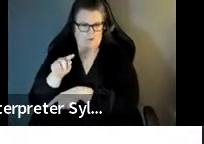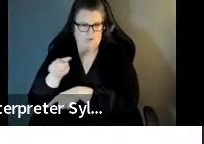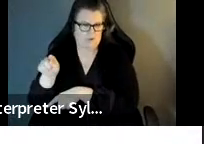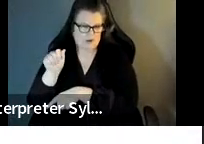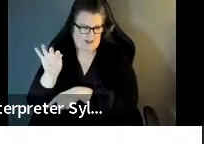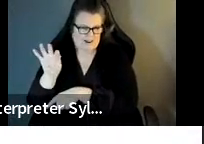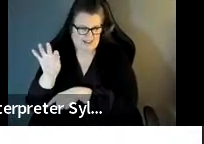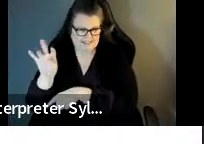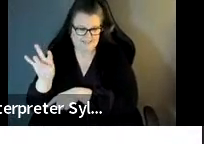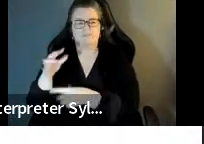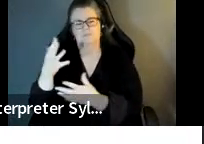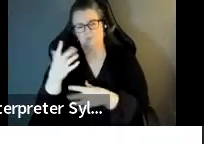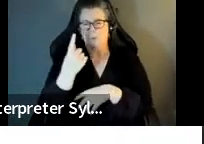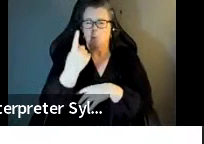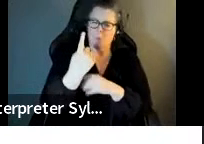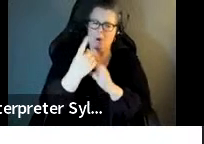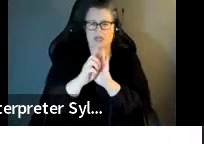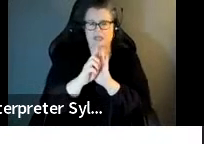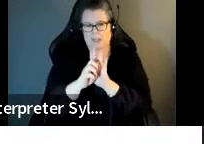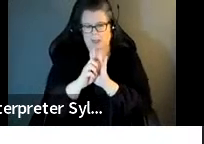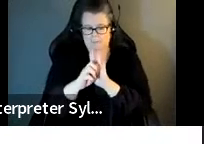So here's one example.